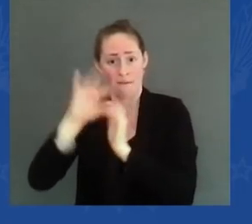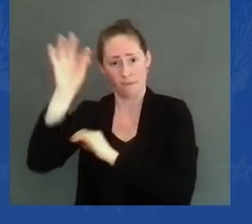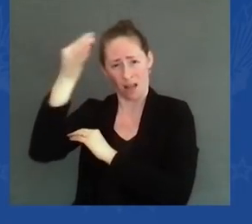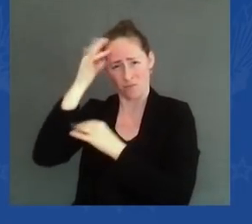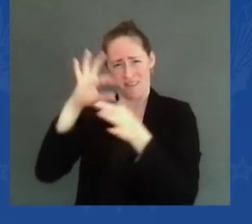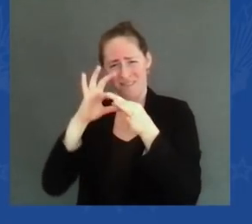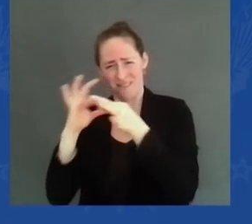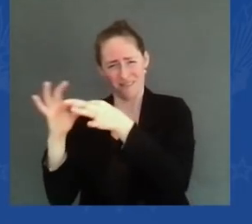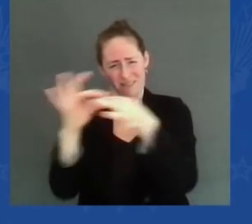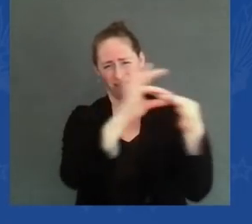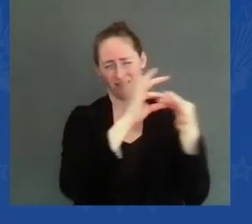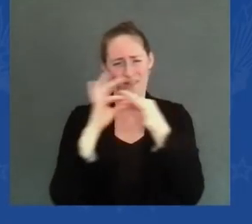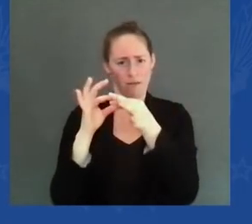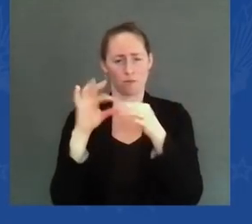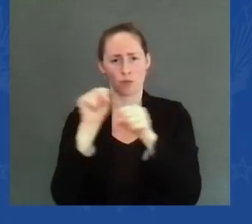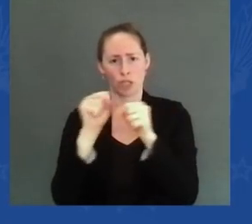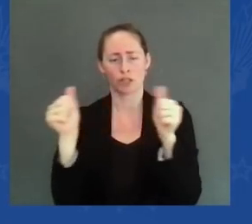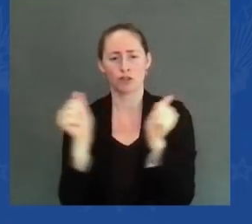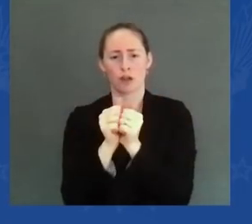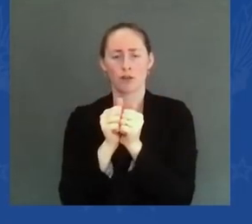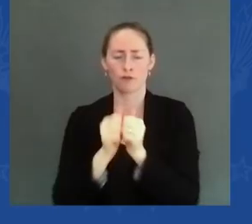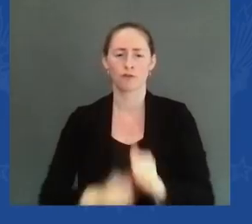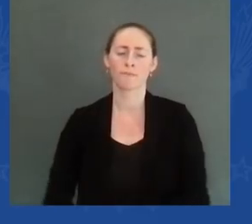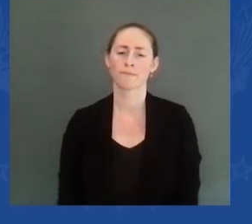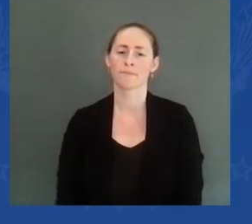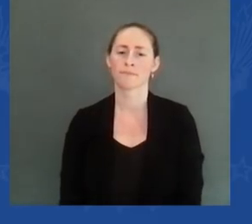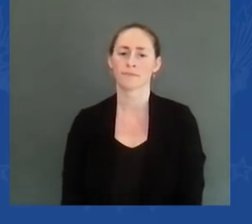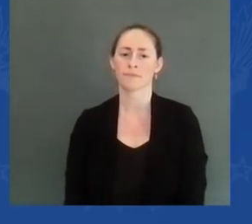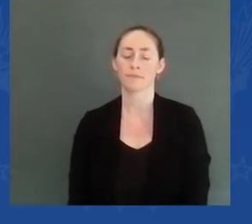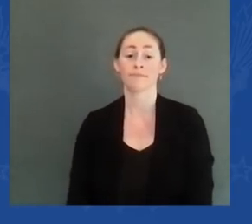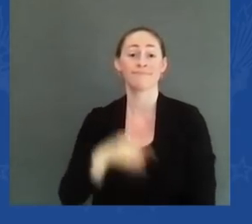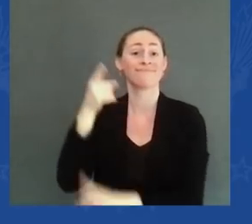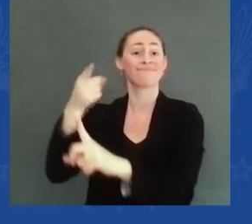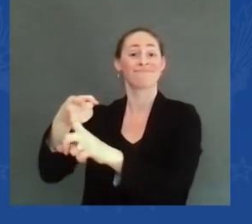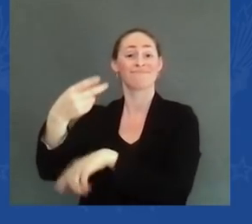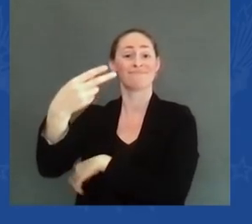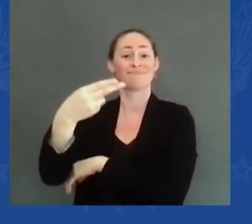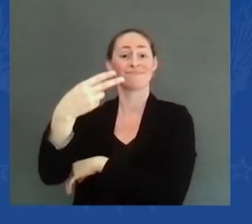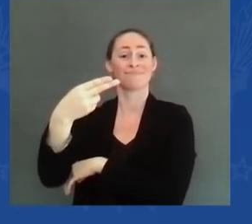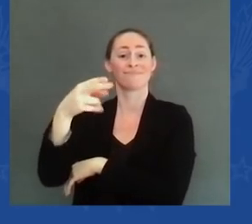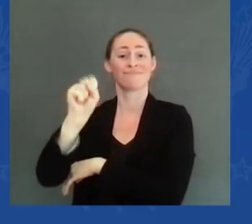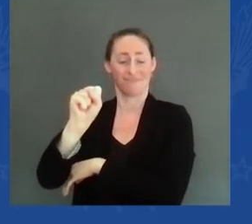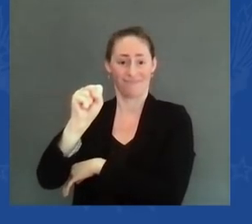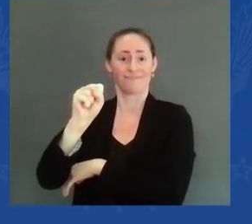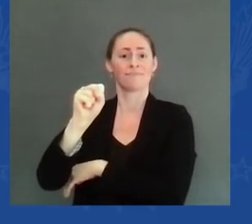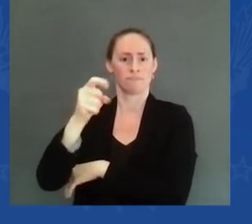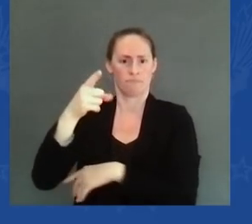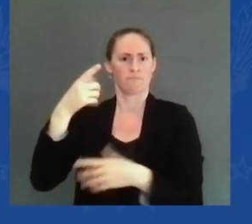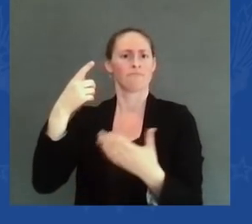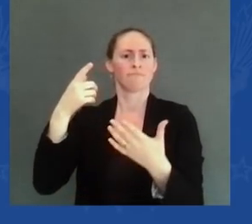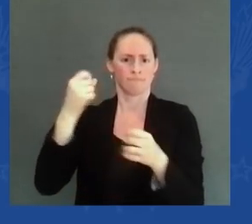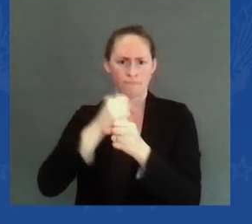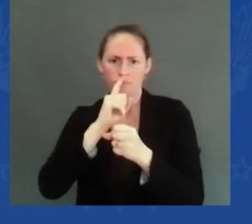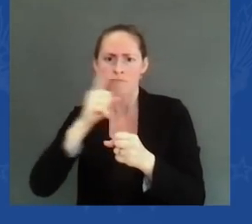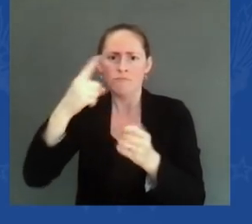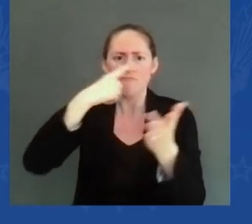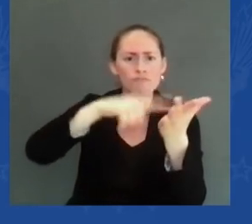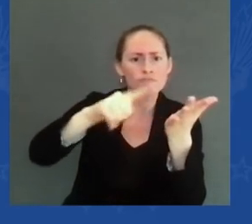is working with the state to ensure folks on Medicare and Medicaid get the emergency care if they need it. They're going to make sure it's equitable